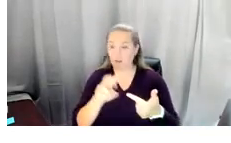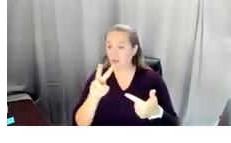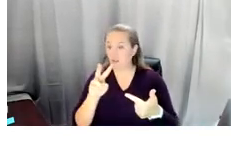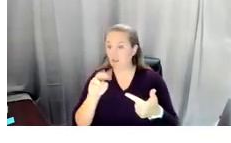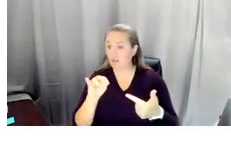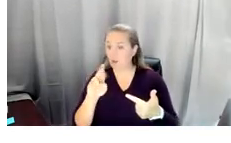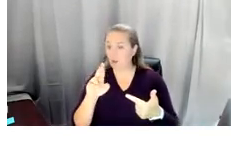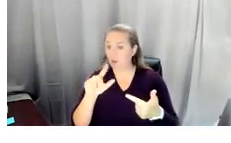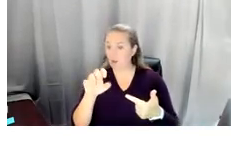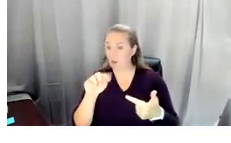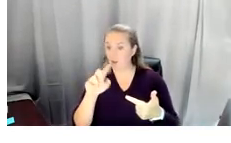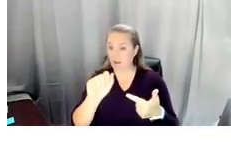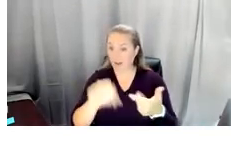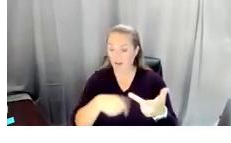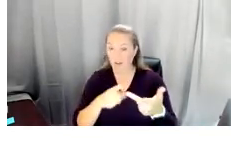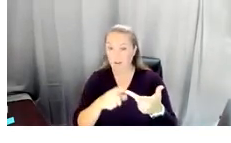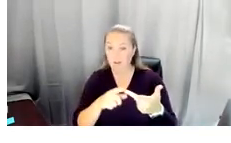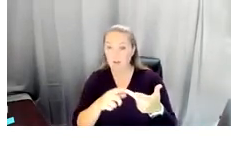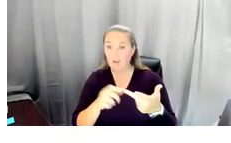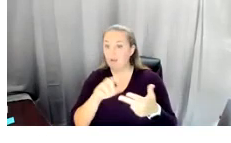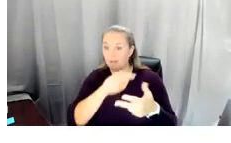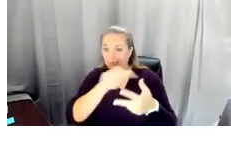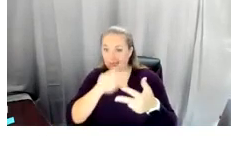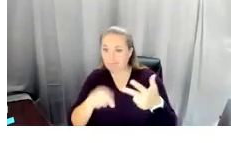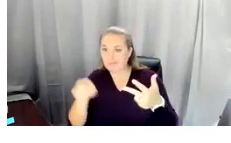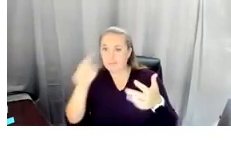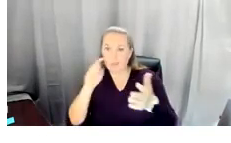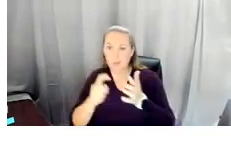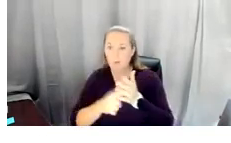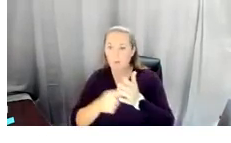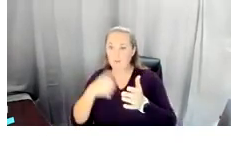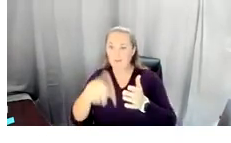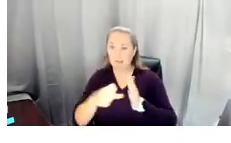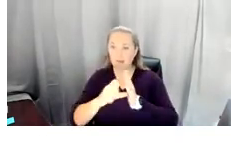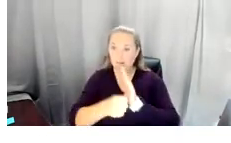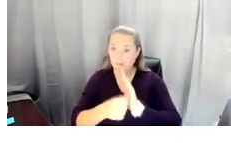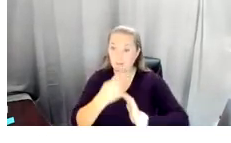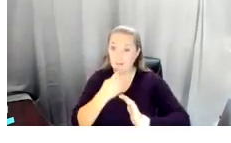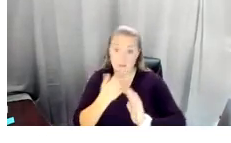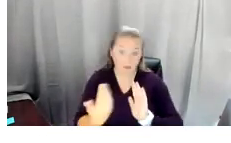TO SAY